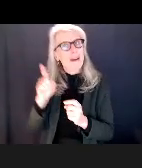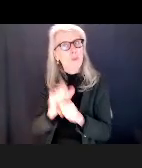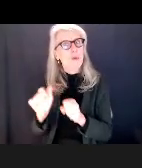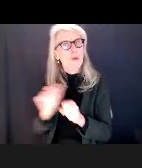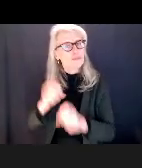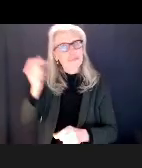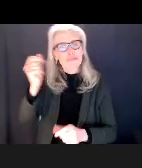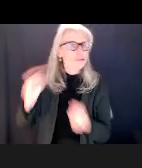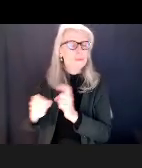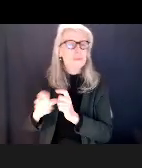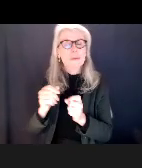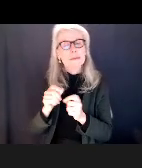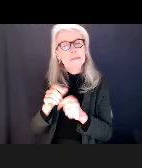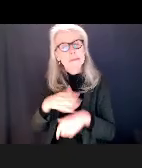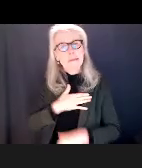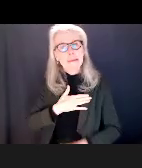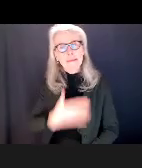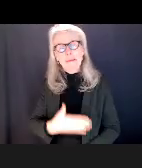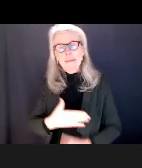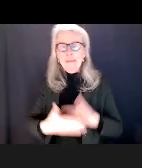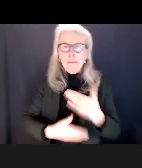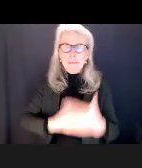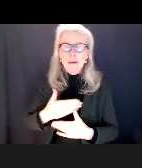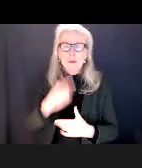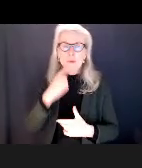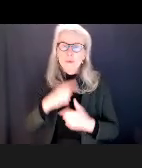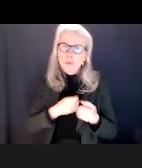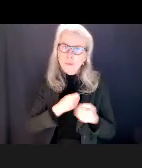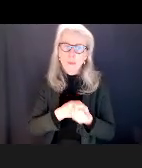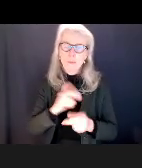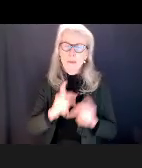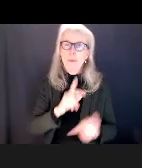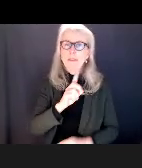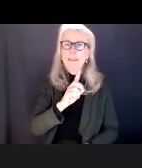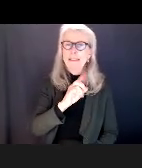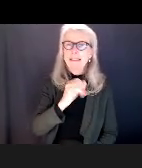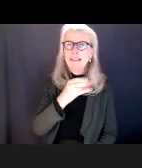particularly for intellectually disabled populations, as the survivors we first worked